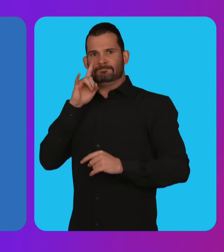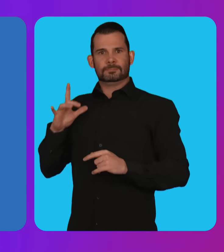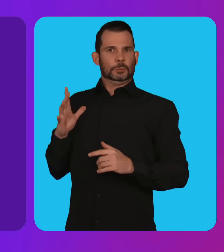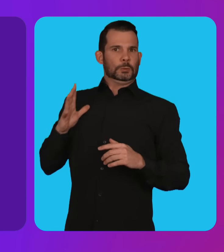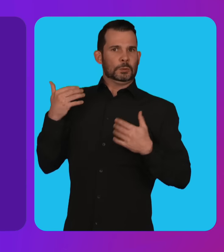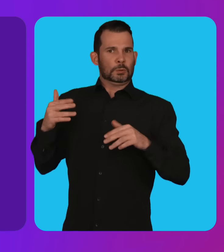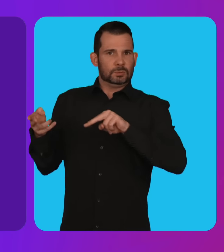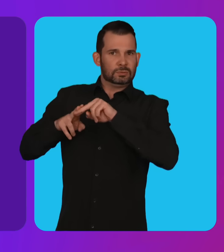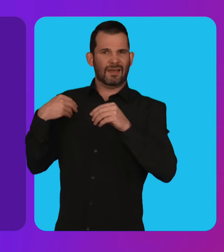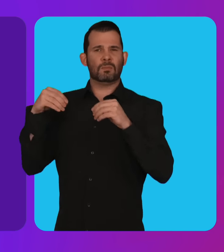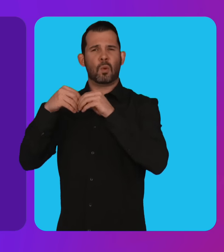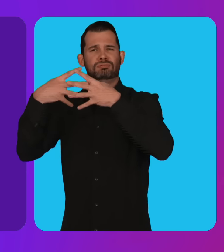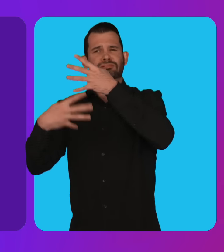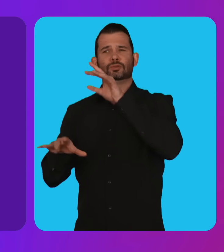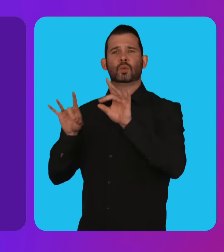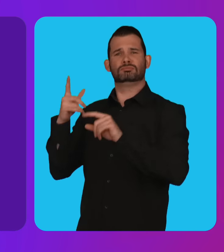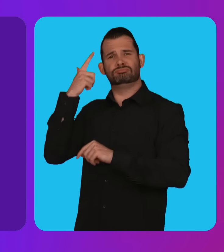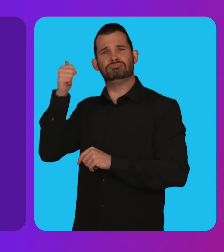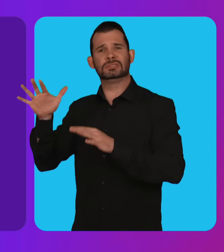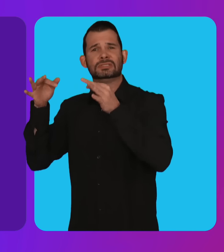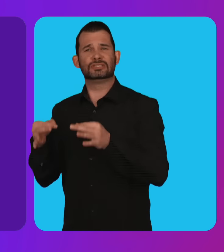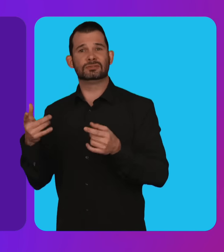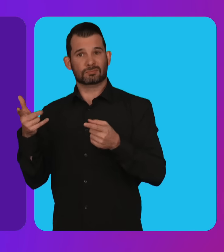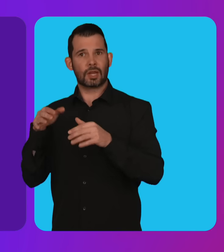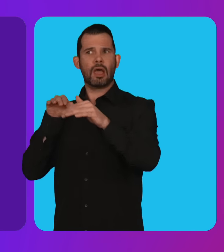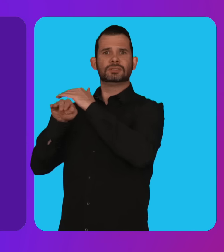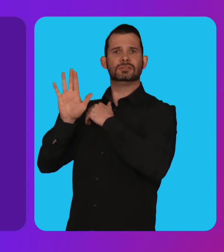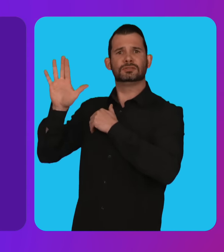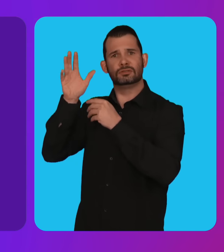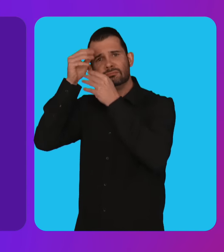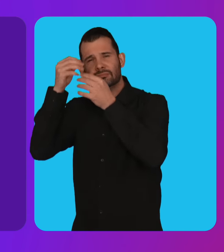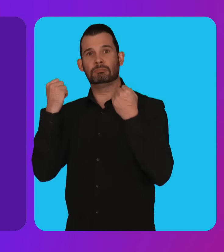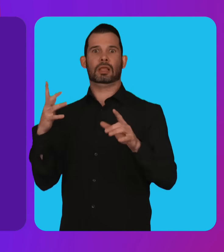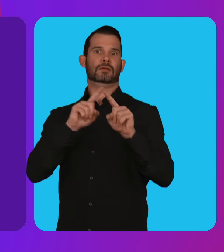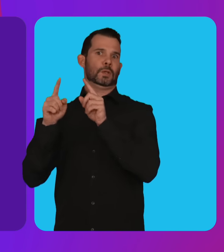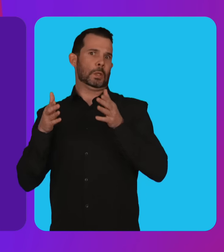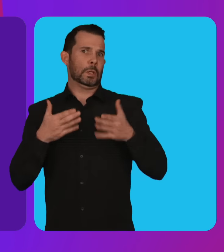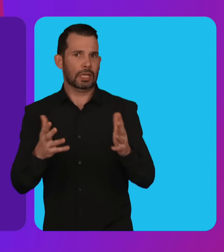The effort to stabilize the funding systems